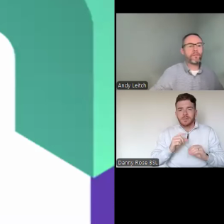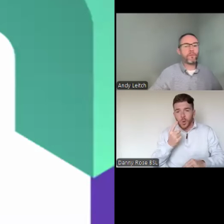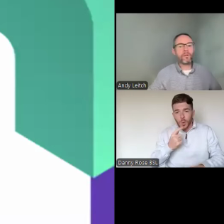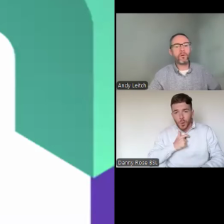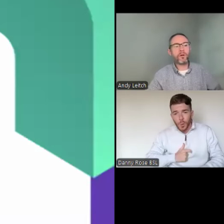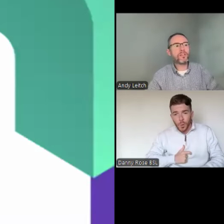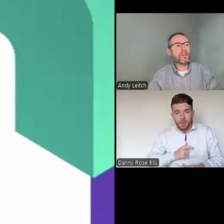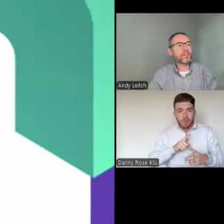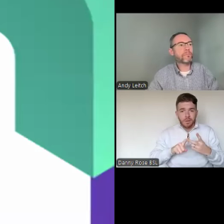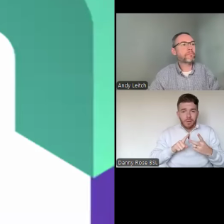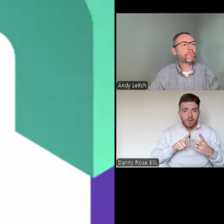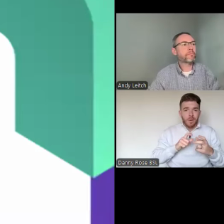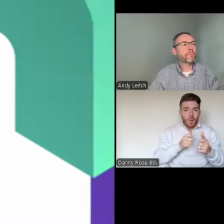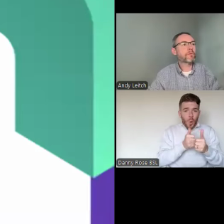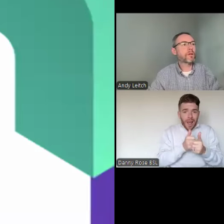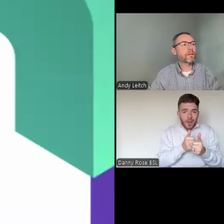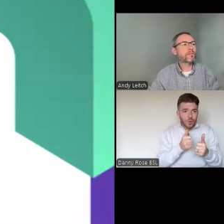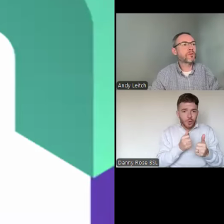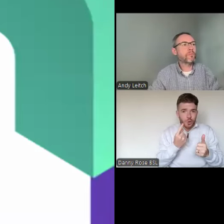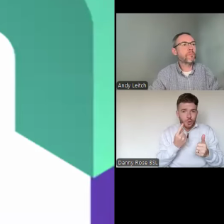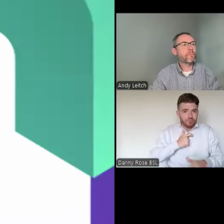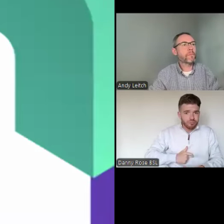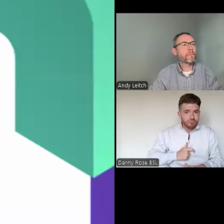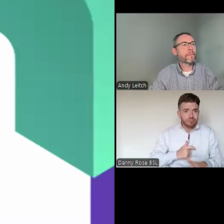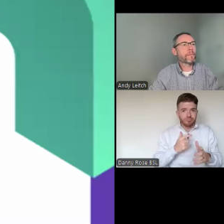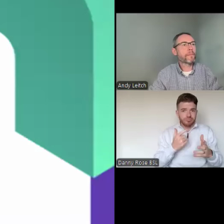if you're with an organization. That'd be really useful.